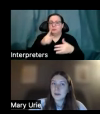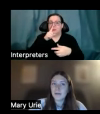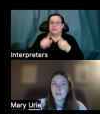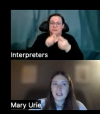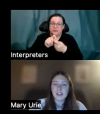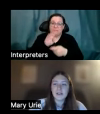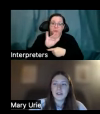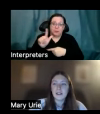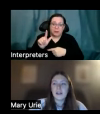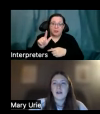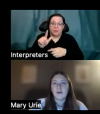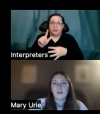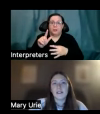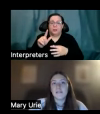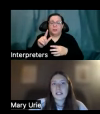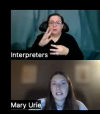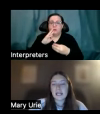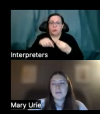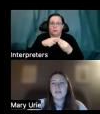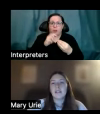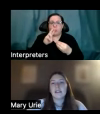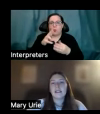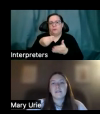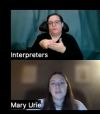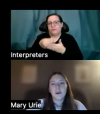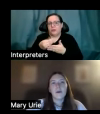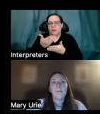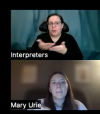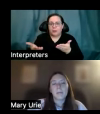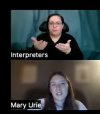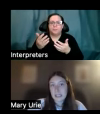you're referring to? Or is it a funding item? If so, mentioned